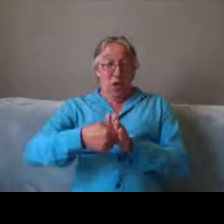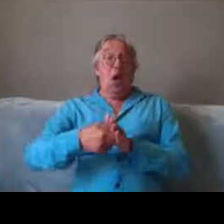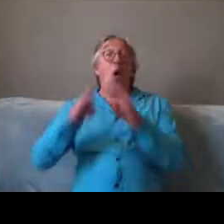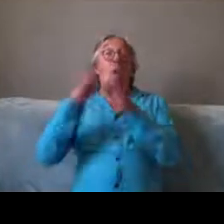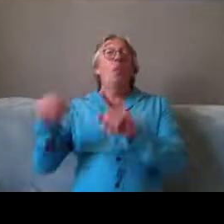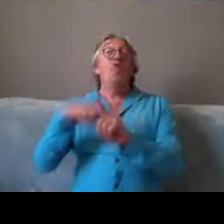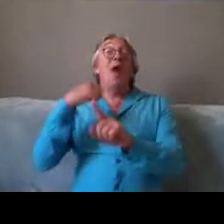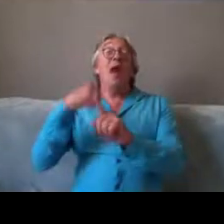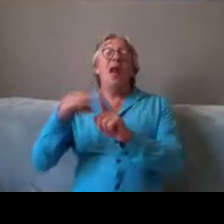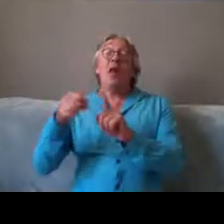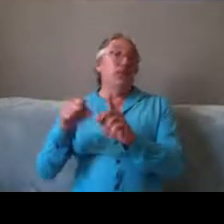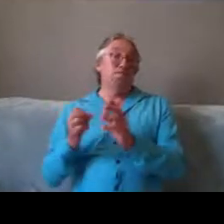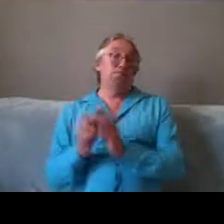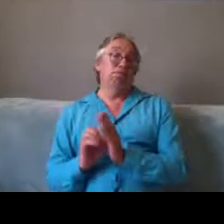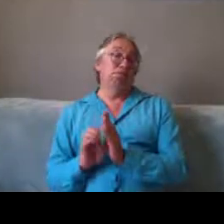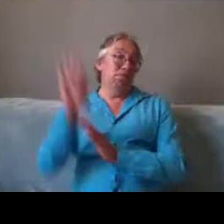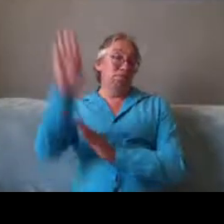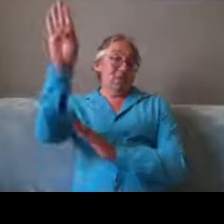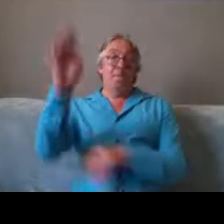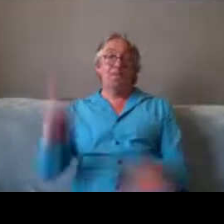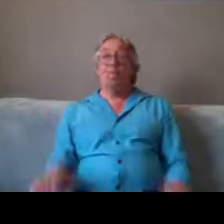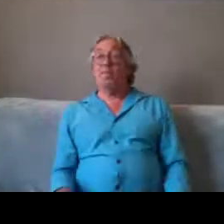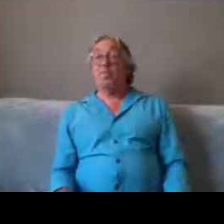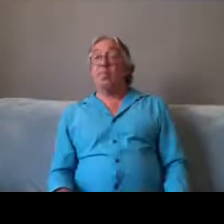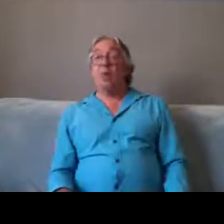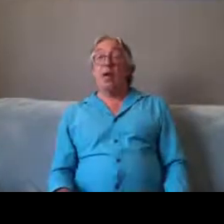we got specifically for the youth strategy.